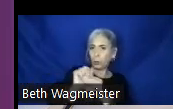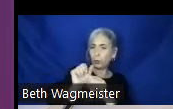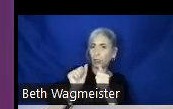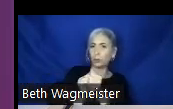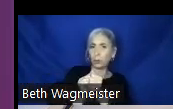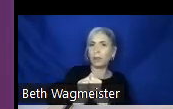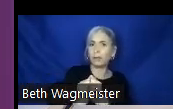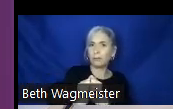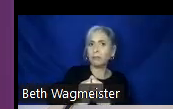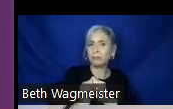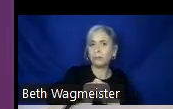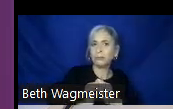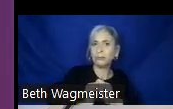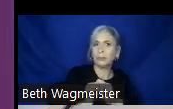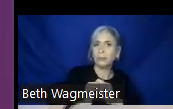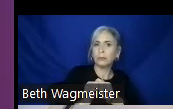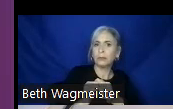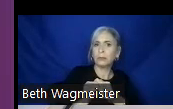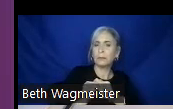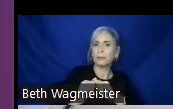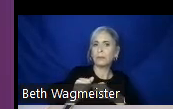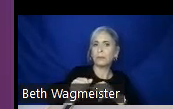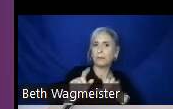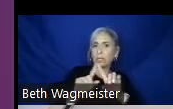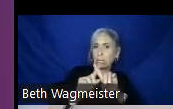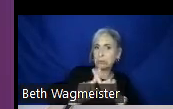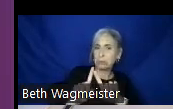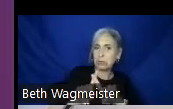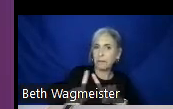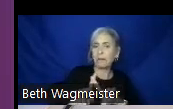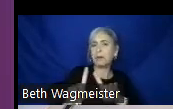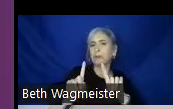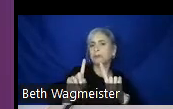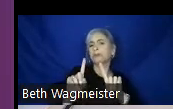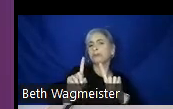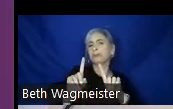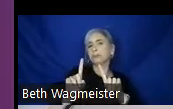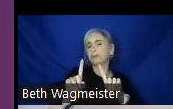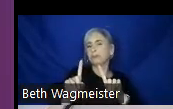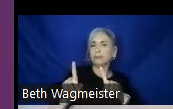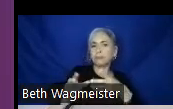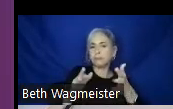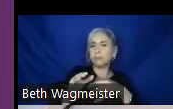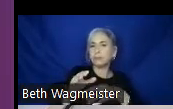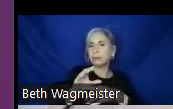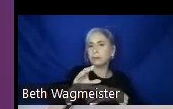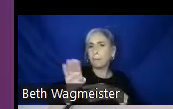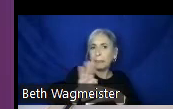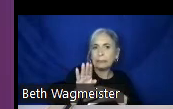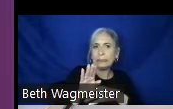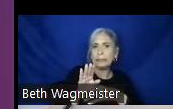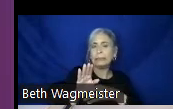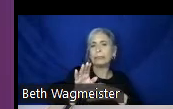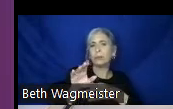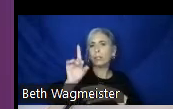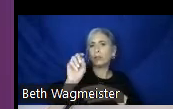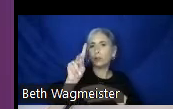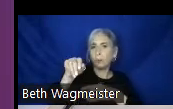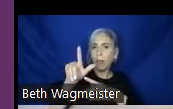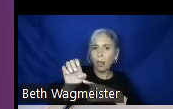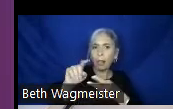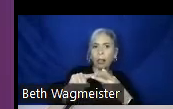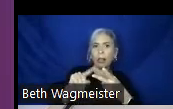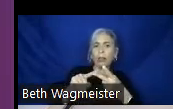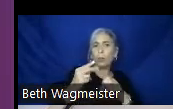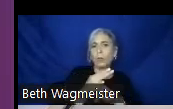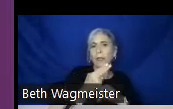Branko, Joomla, and TinyMCE. Not in the direction of perfectly accessible, but at least they're now